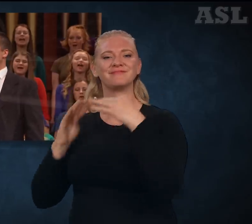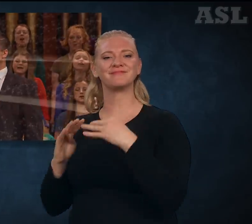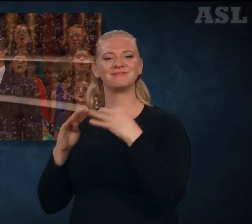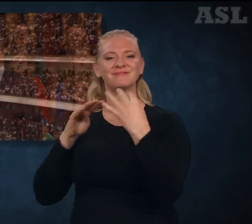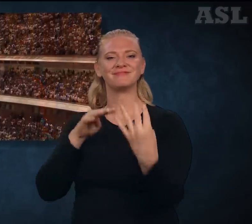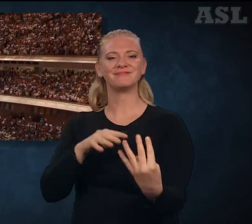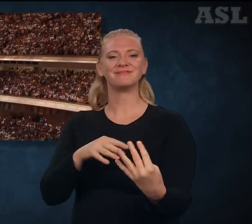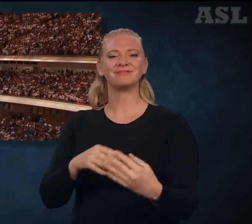AND THE BATTLE'S IN ARRAY!